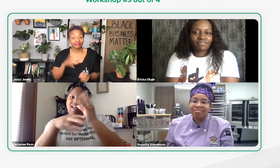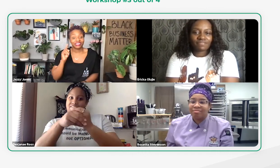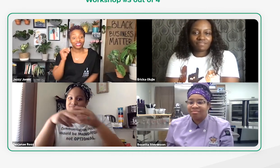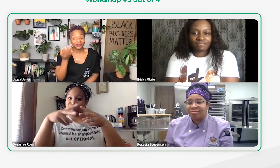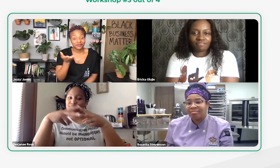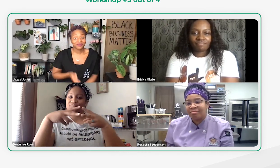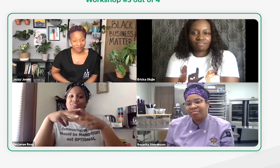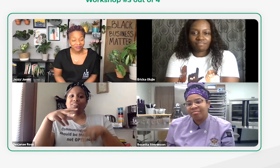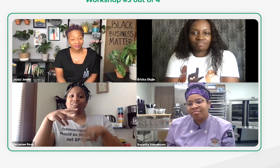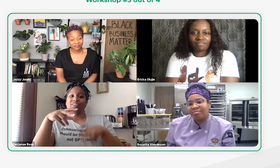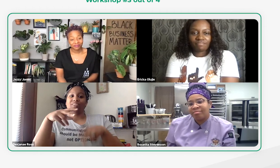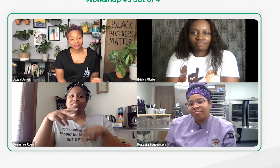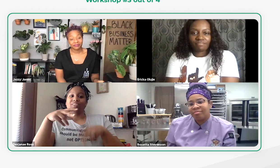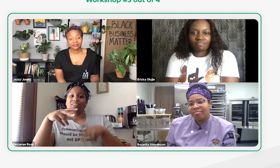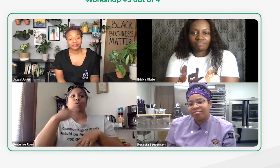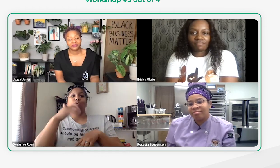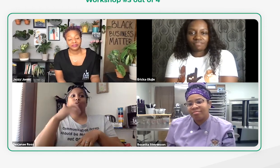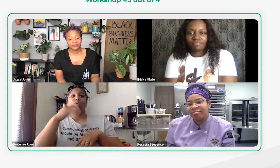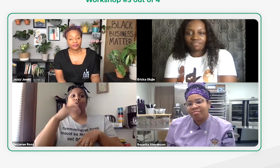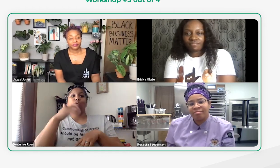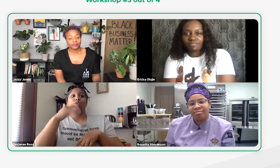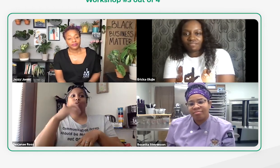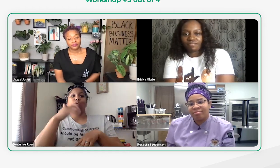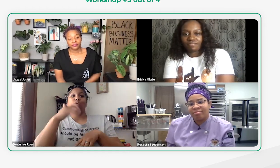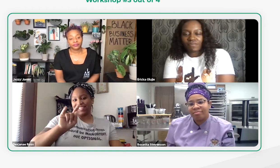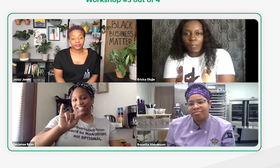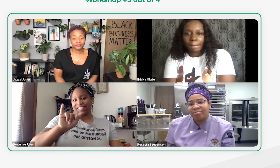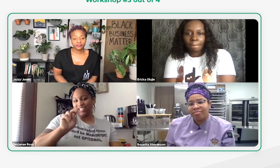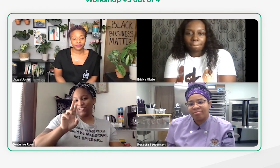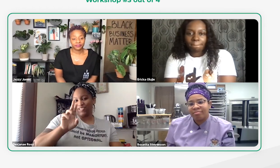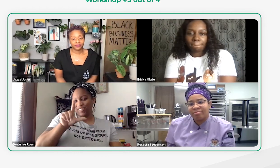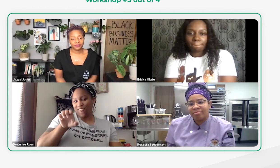Desjunae I would like to add two points that. This is DJ.